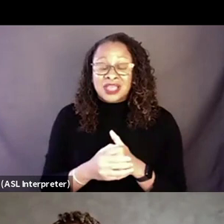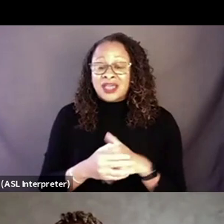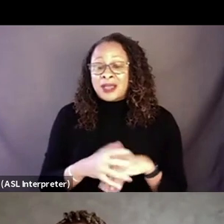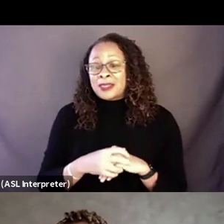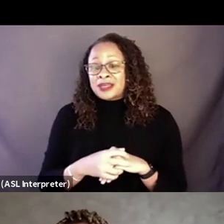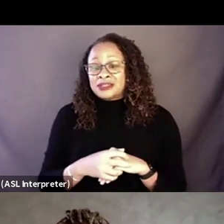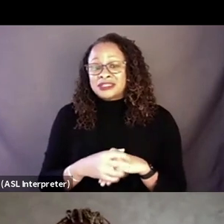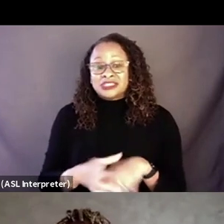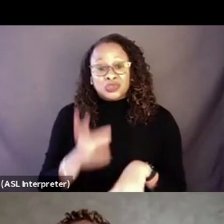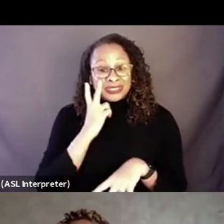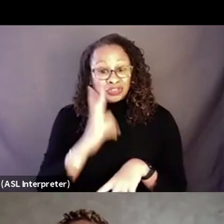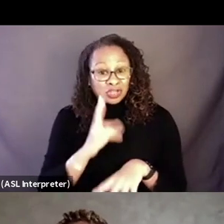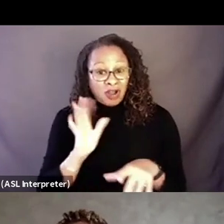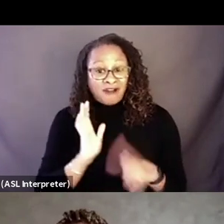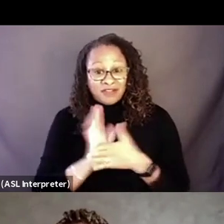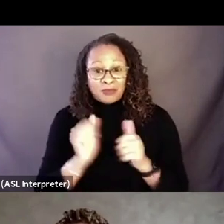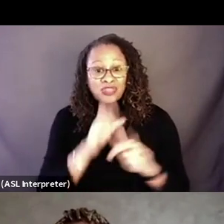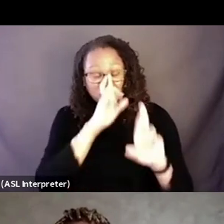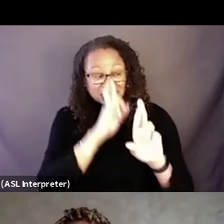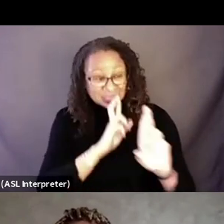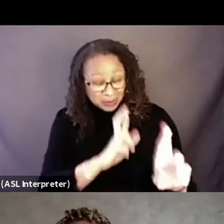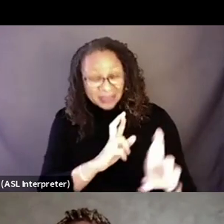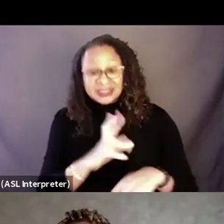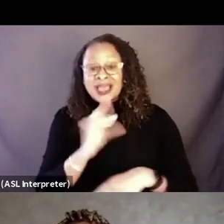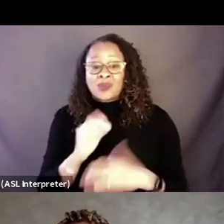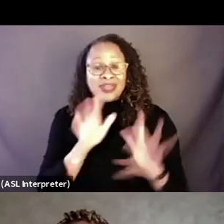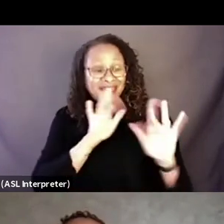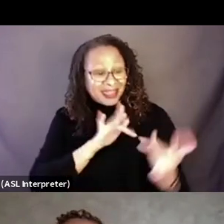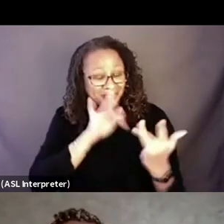with empathy and you can tell an African story with dignity.